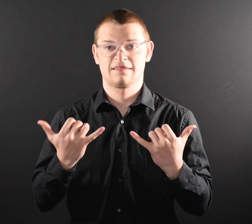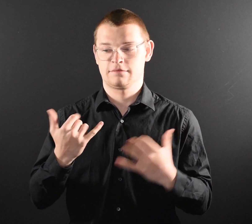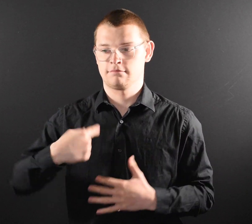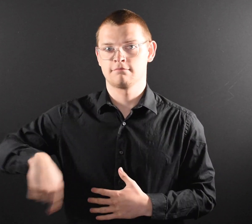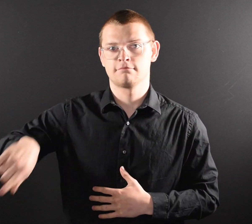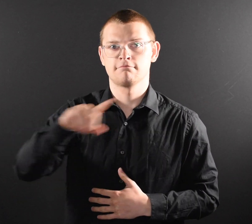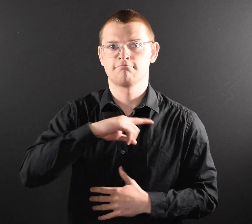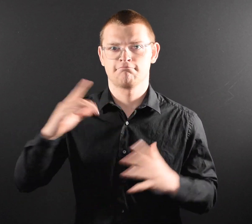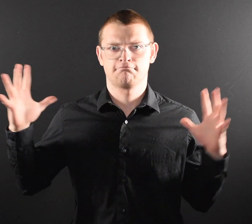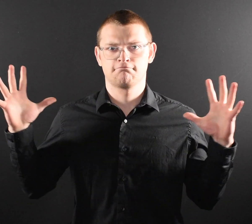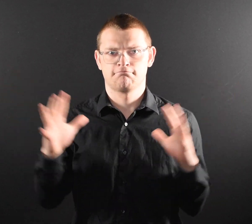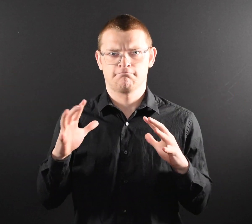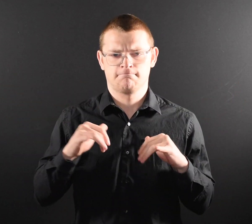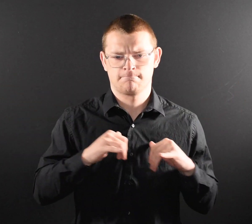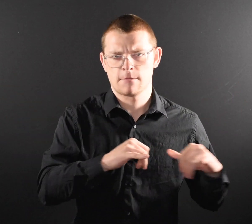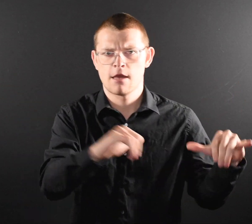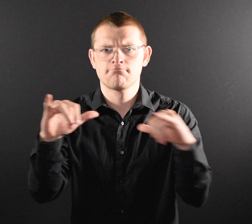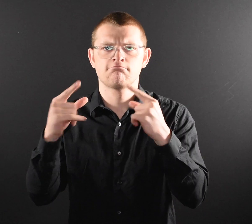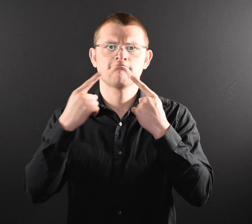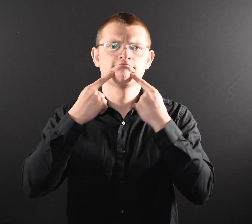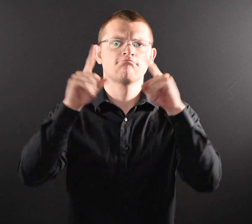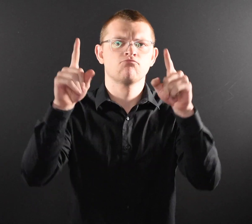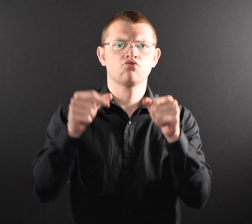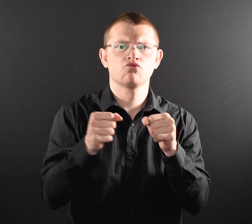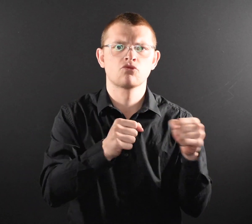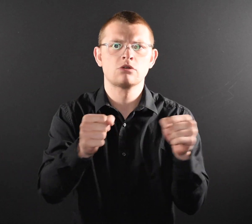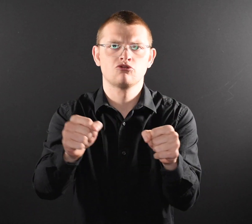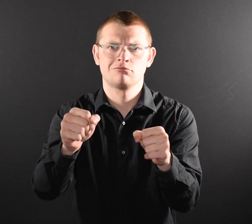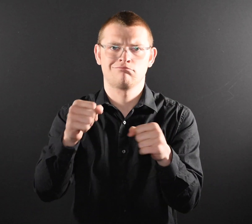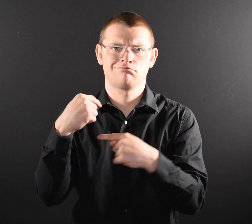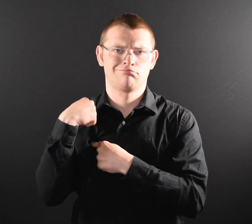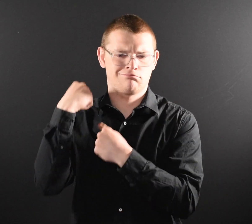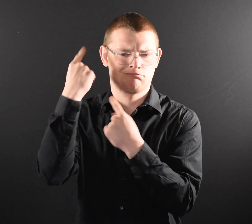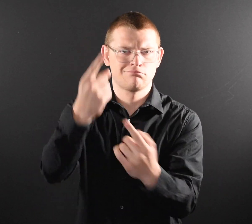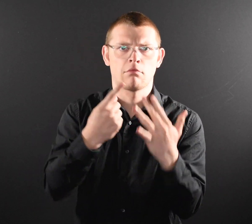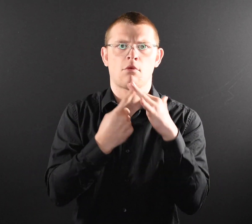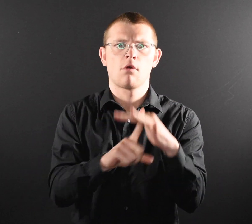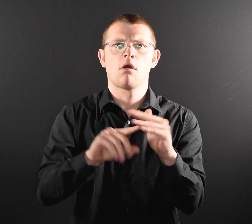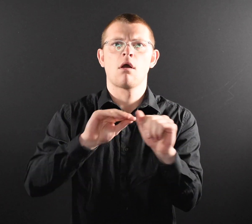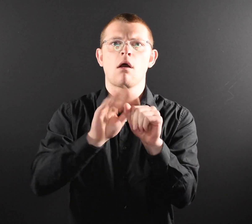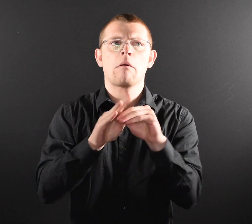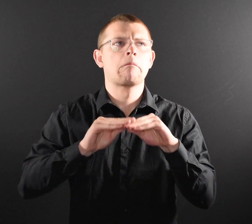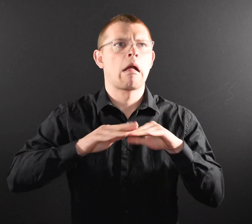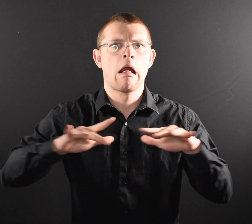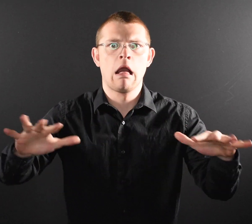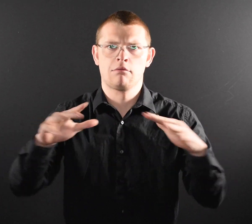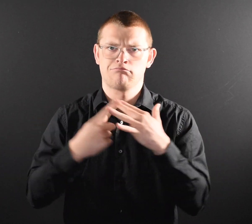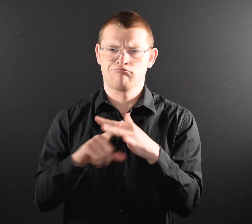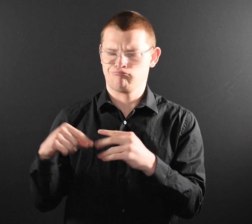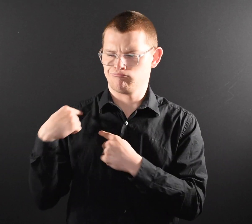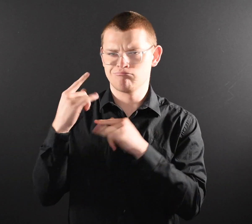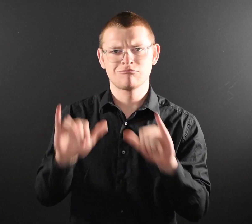o As we utilize the same successful strategies we’ve used since the beginning of the pandemic,